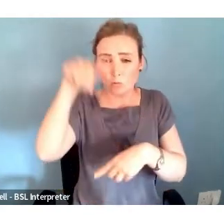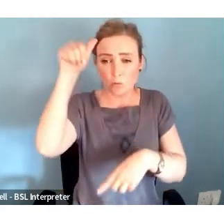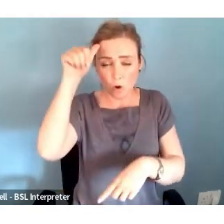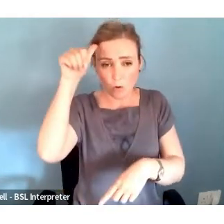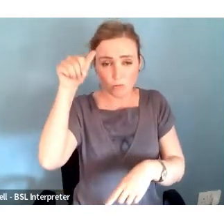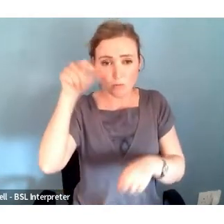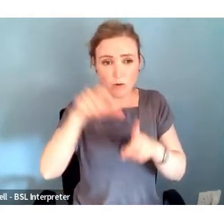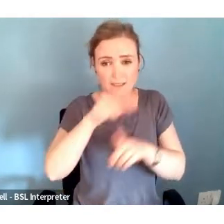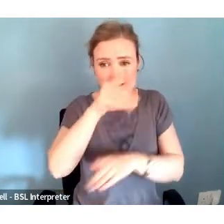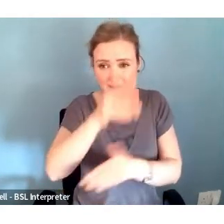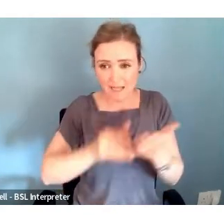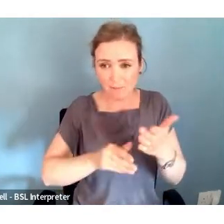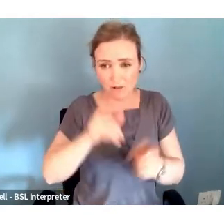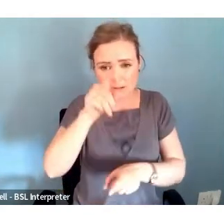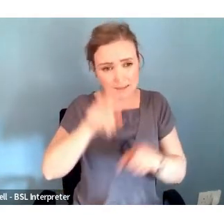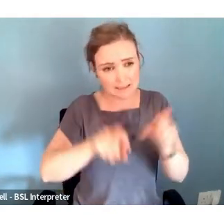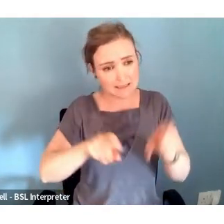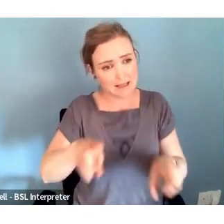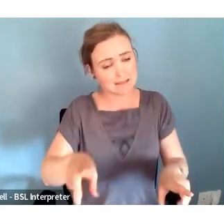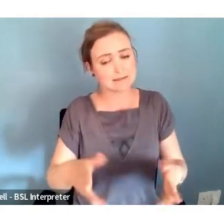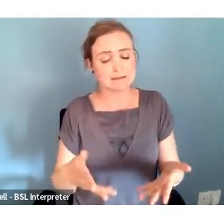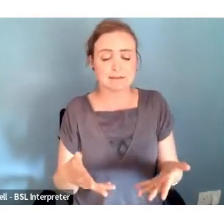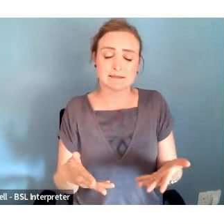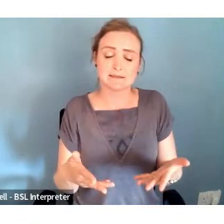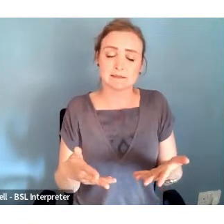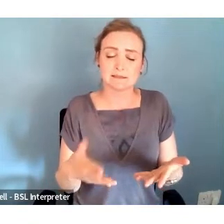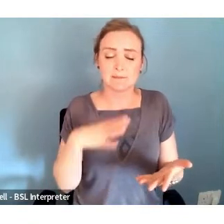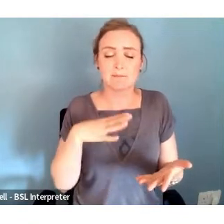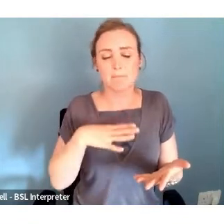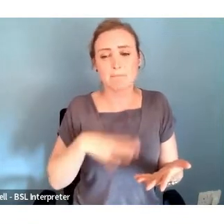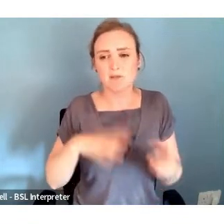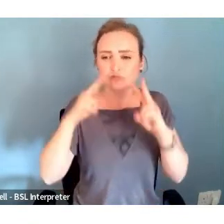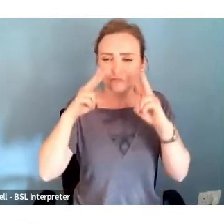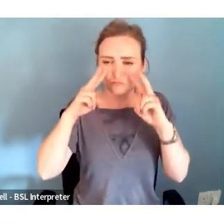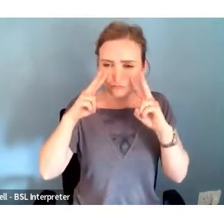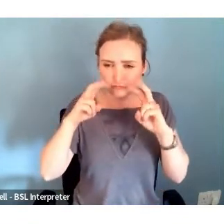self-select. There has been research done about, generally speaking